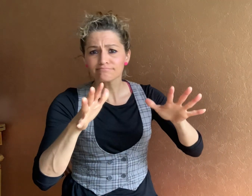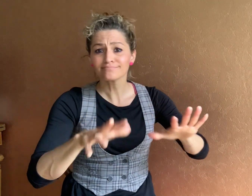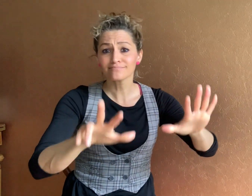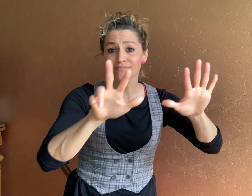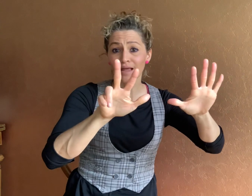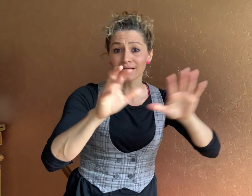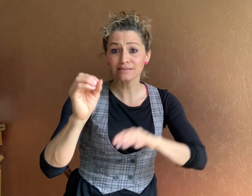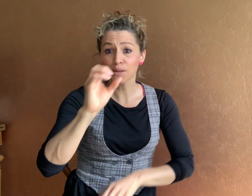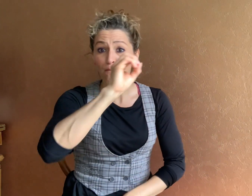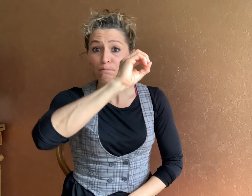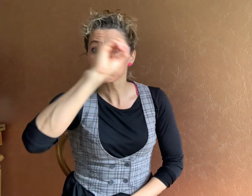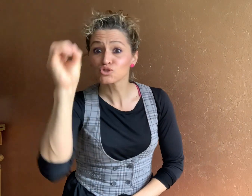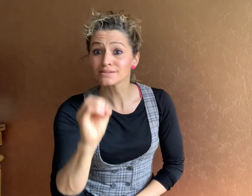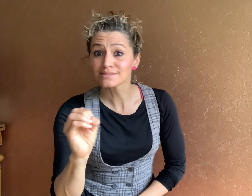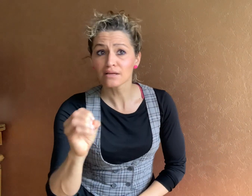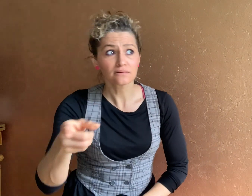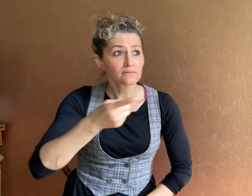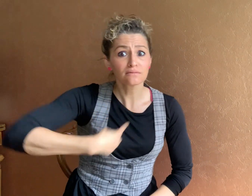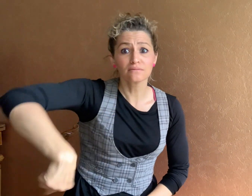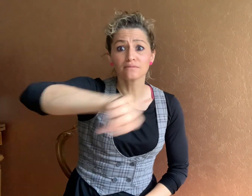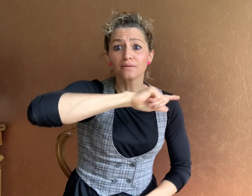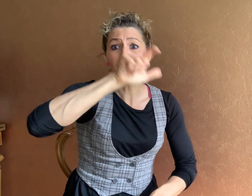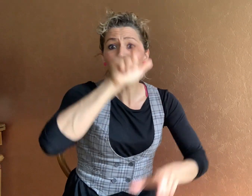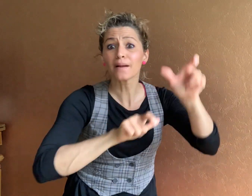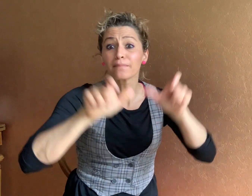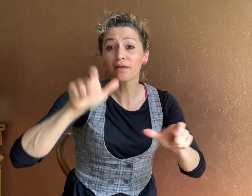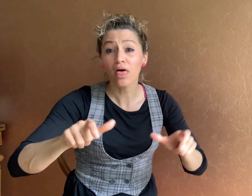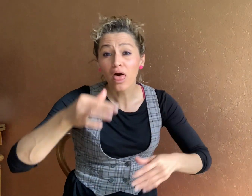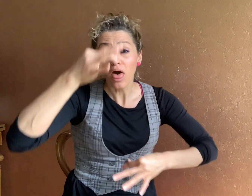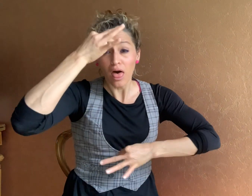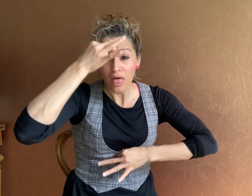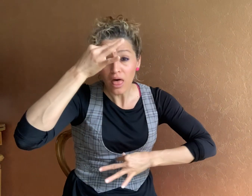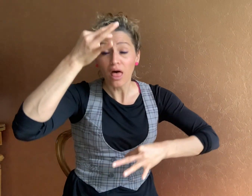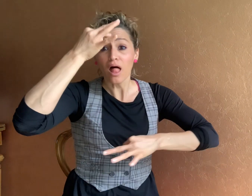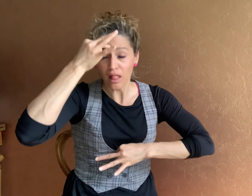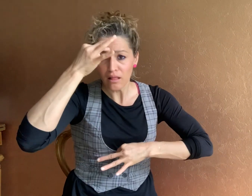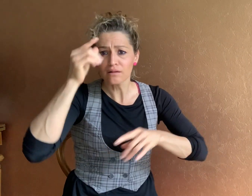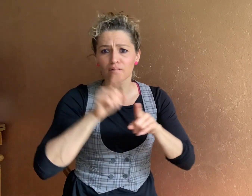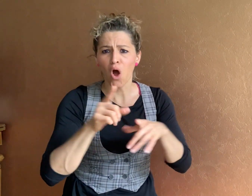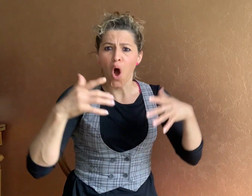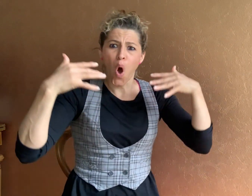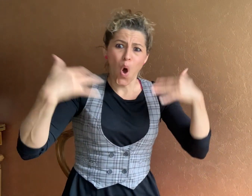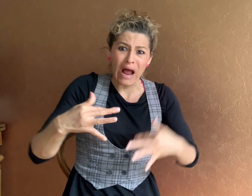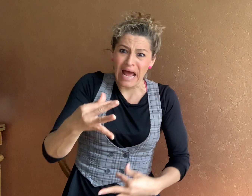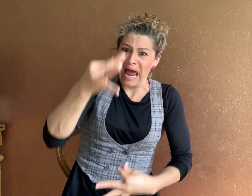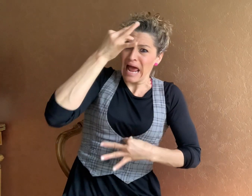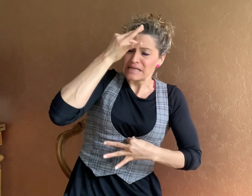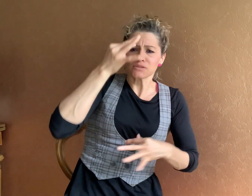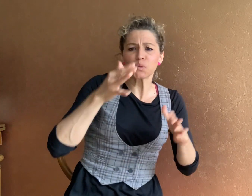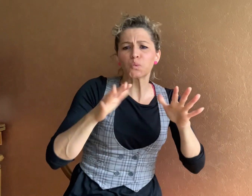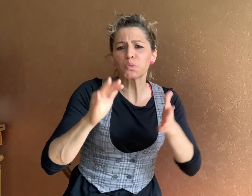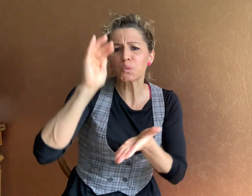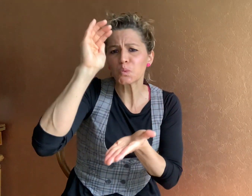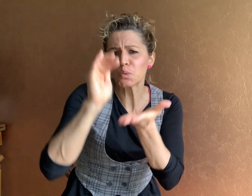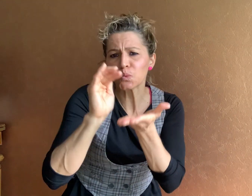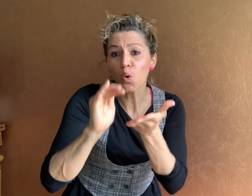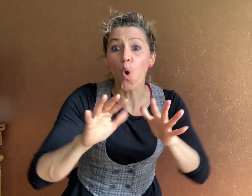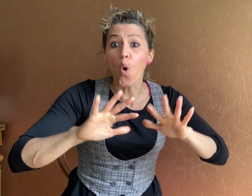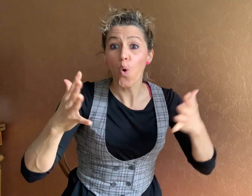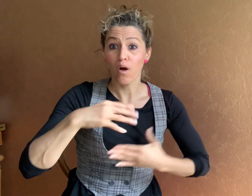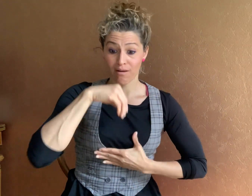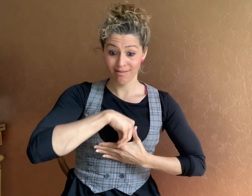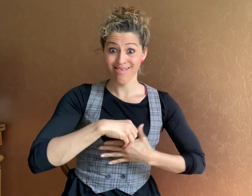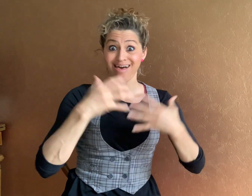that 80 percent of the infections are mild or asymptomatic.